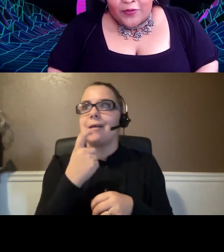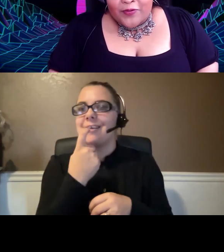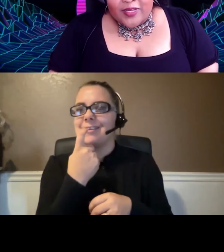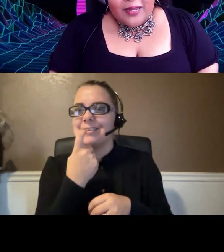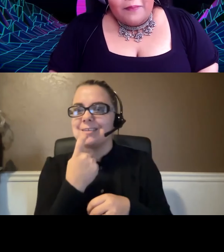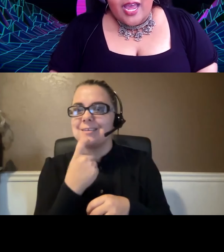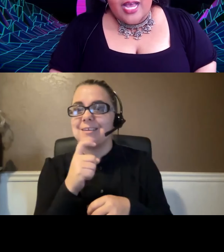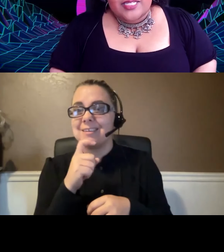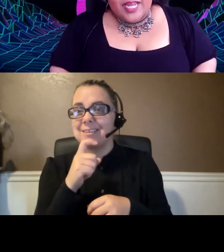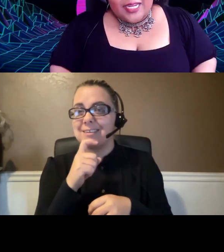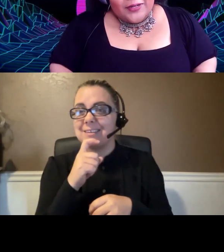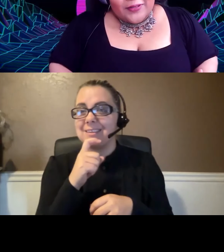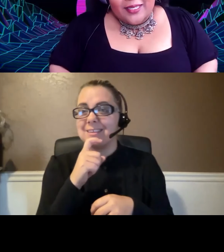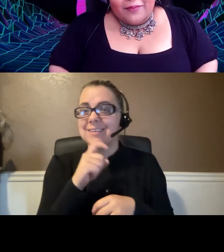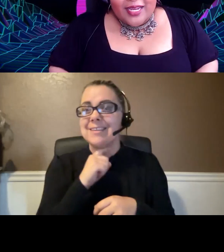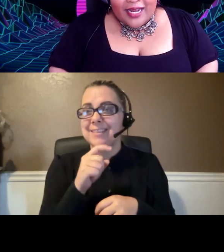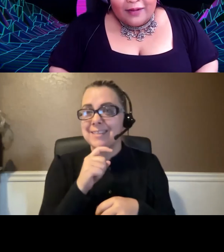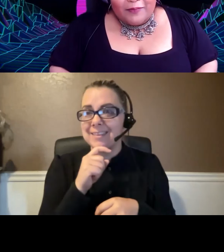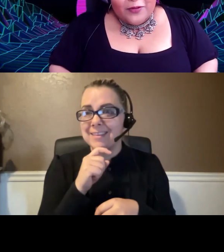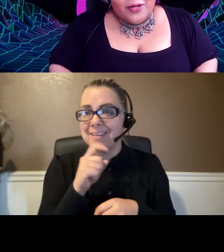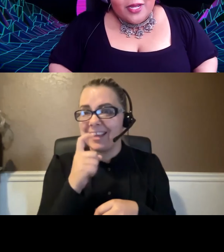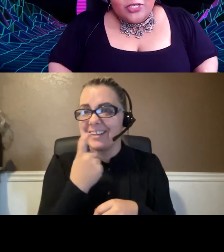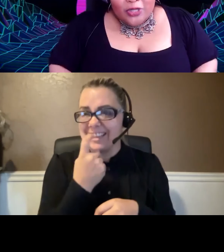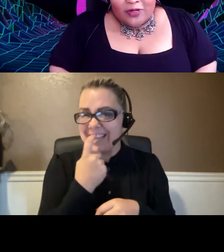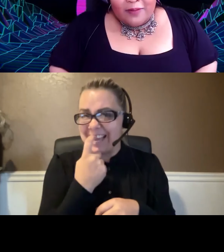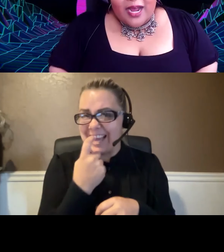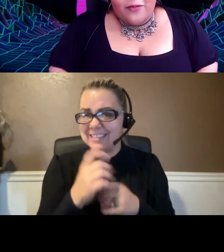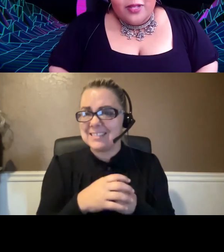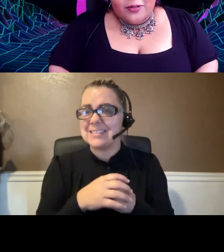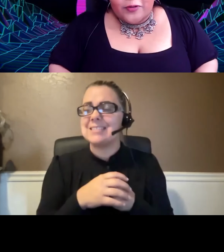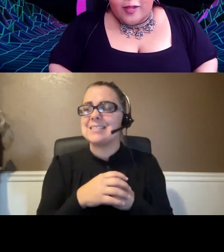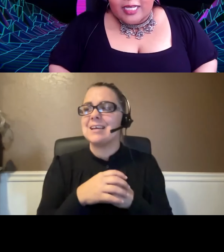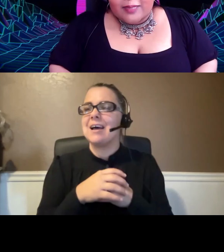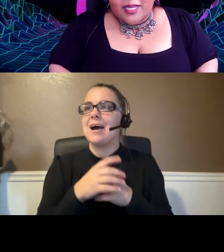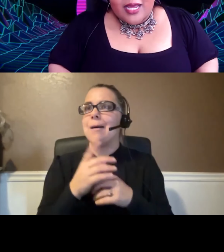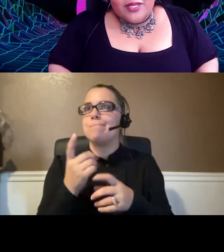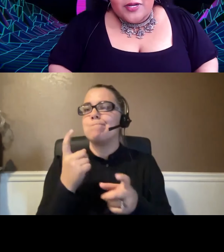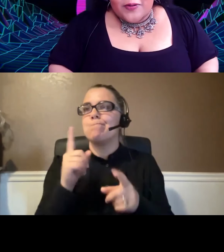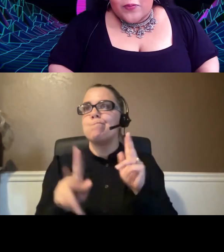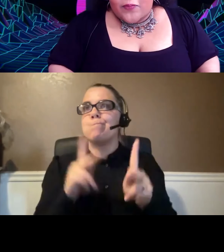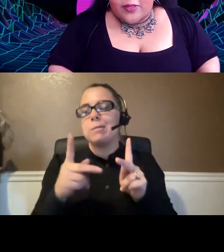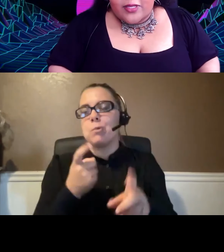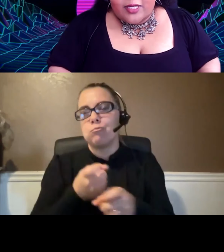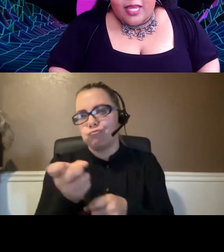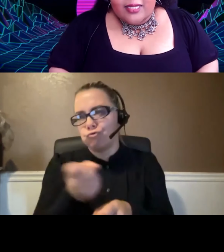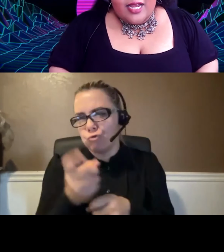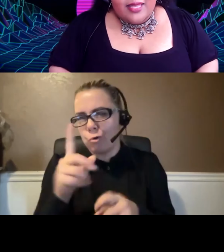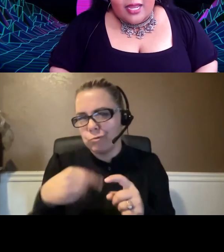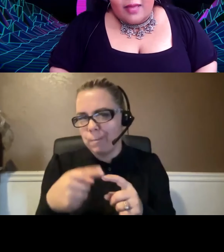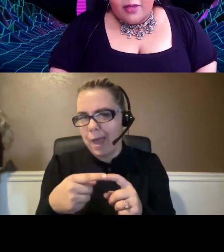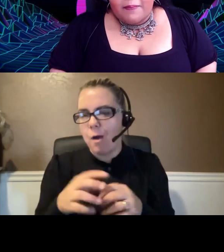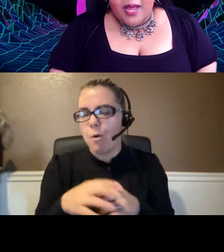something a lot of people joked about with Google glass, but things like that coming about.